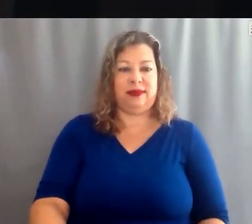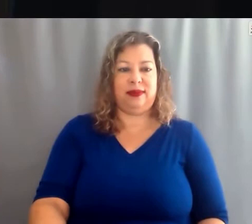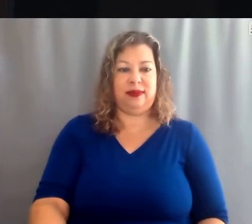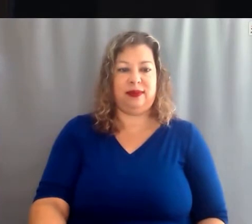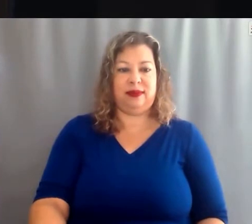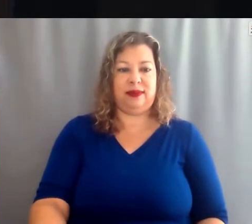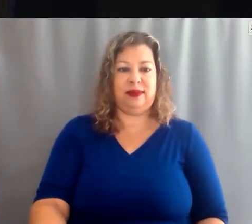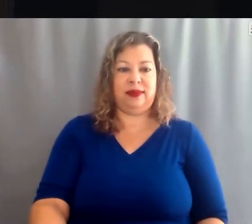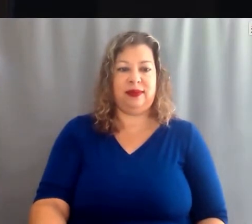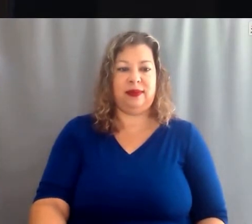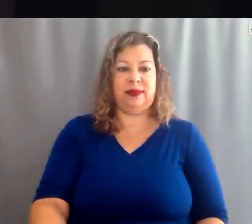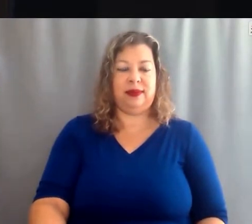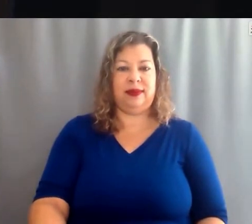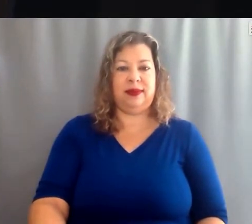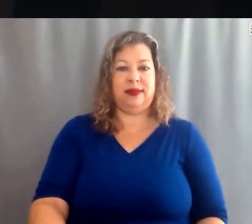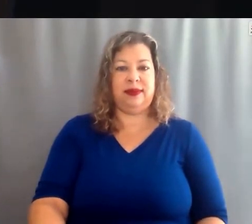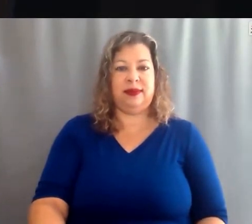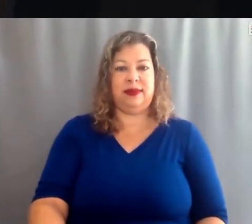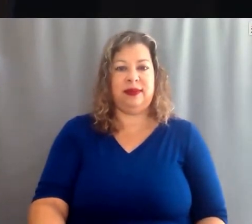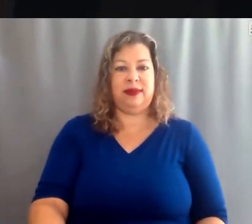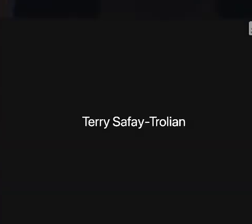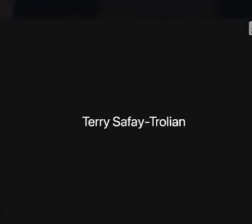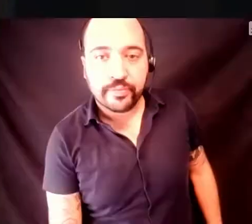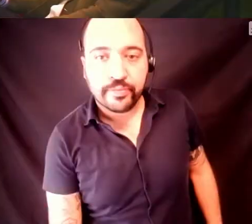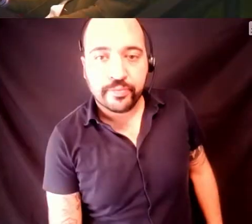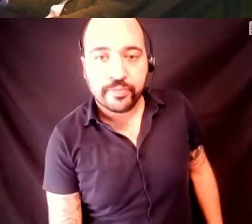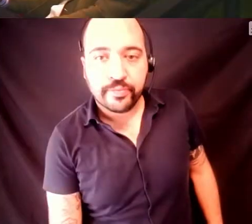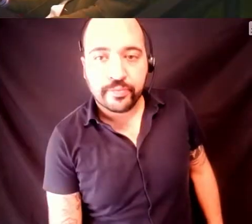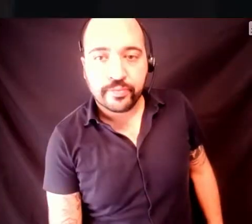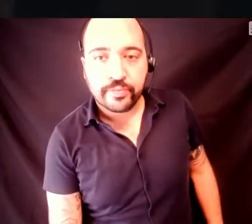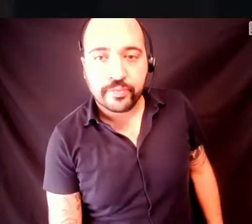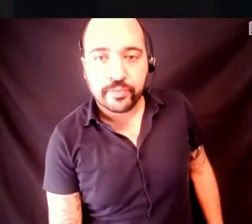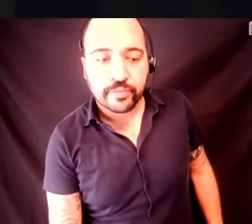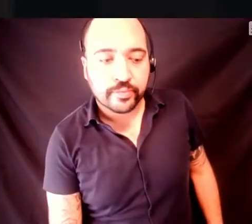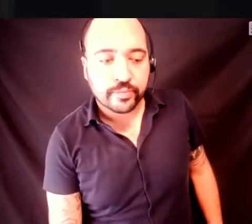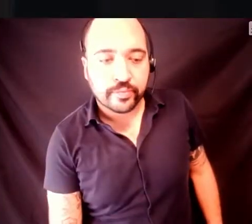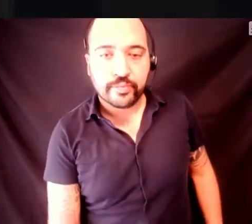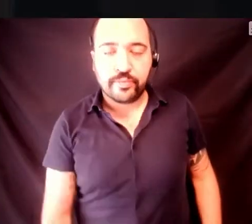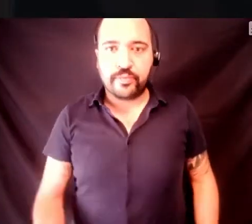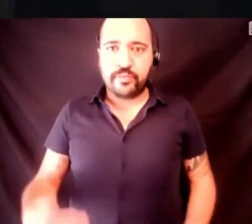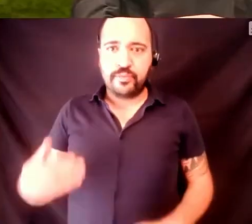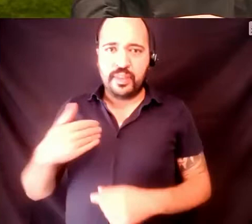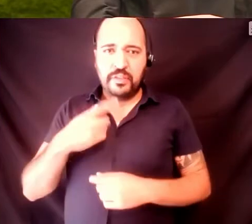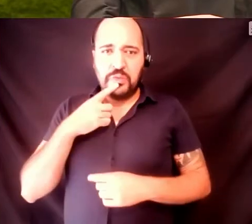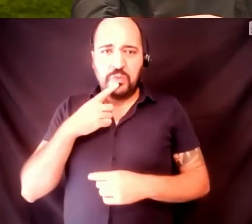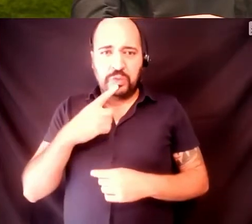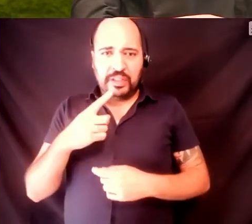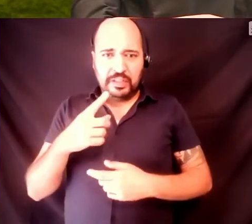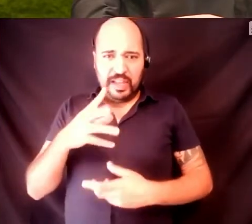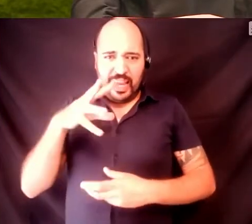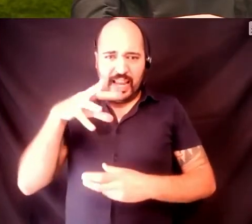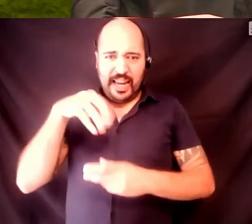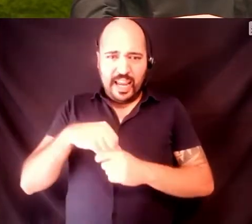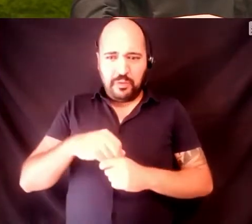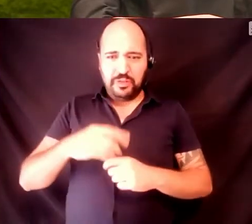Building right on that, there's an inherent resilience. In all the time I've worked with young people, we see